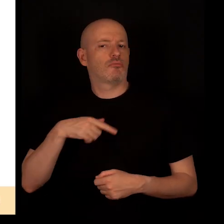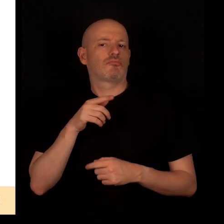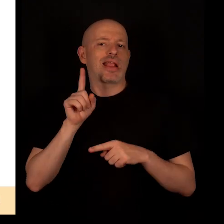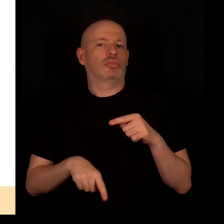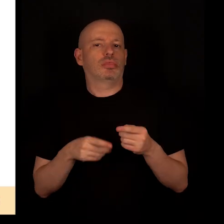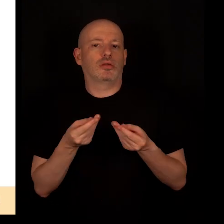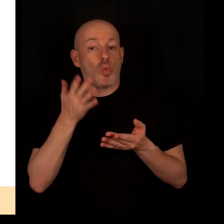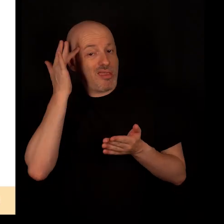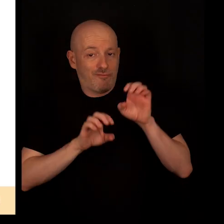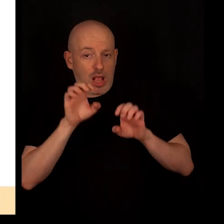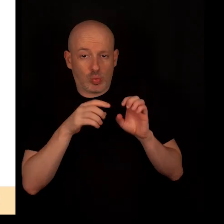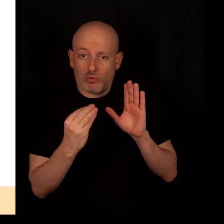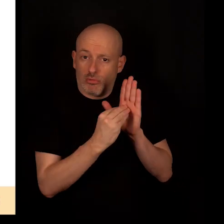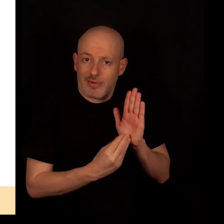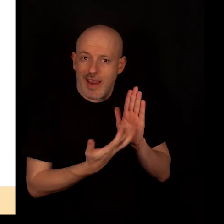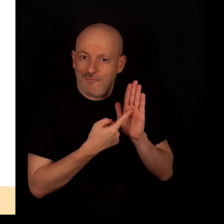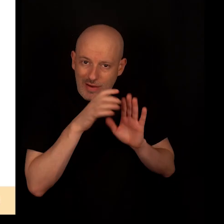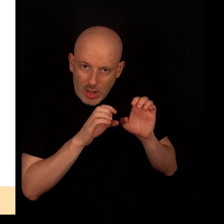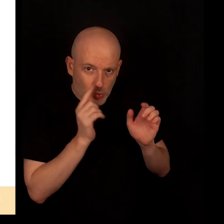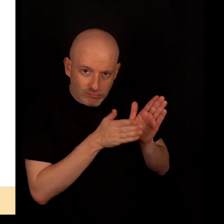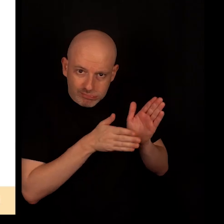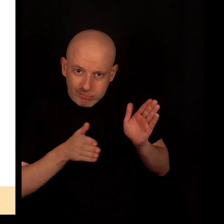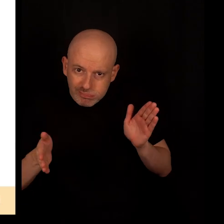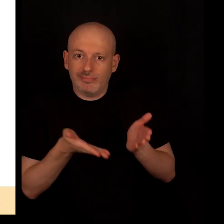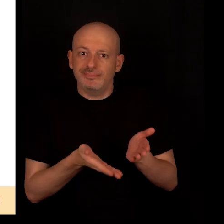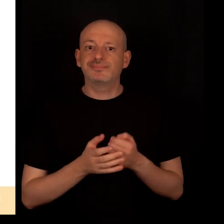We don't allow that, because it was part of the evaluation.